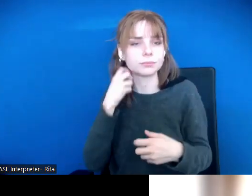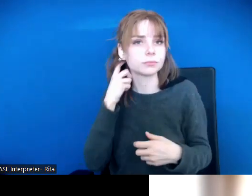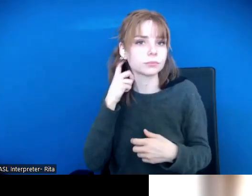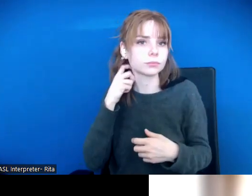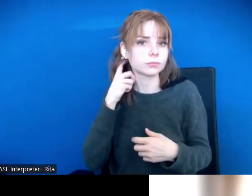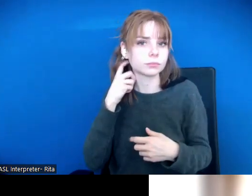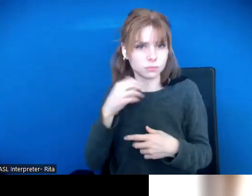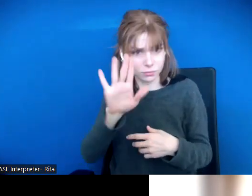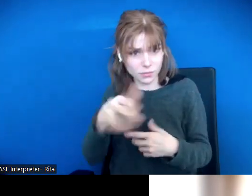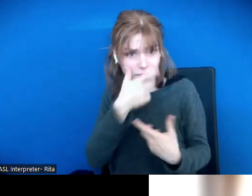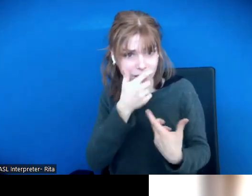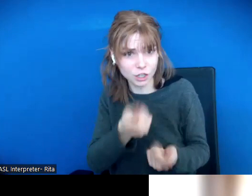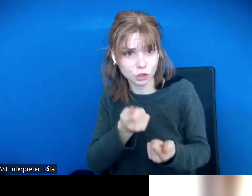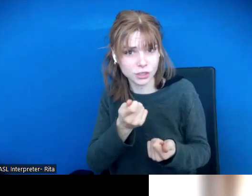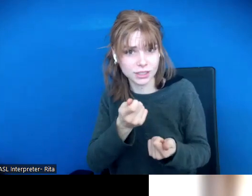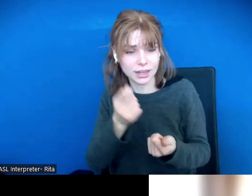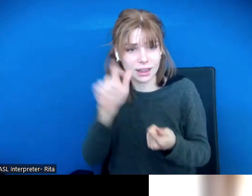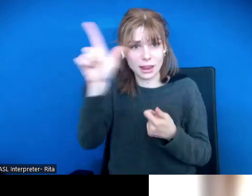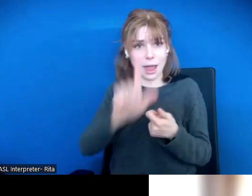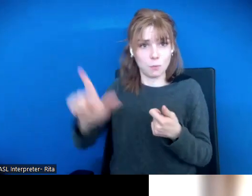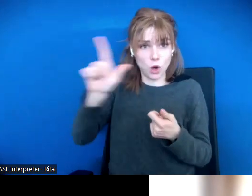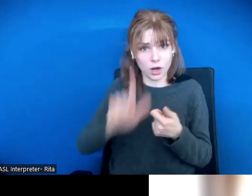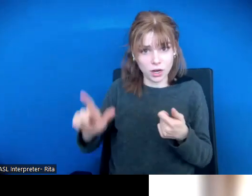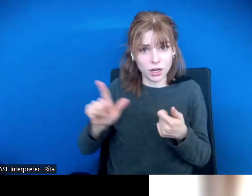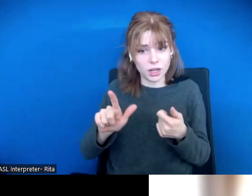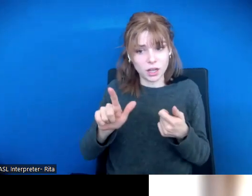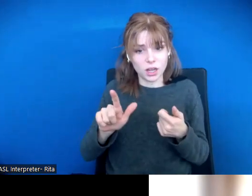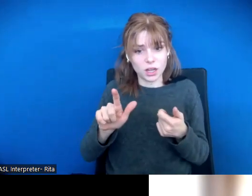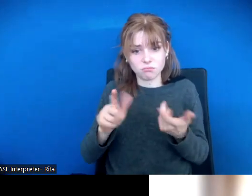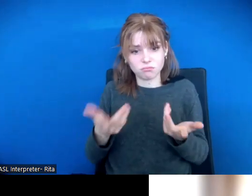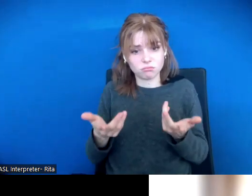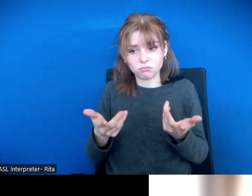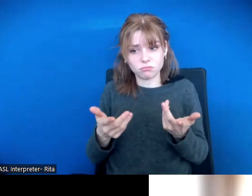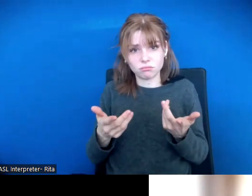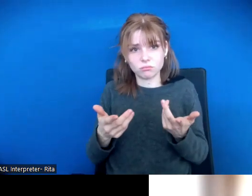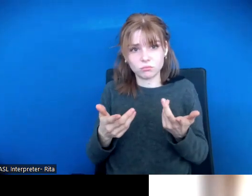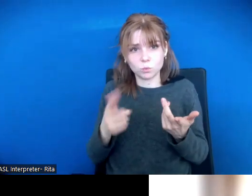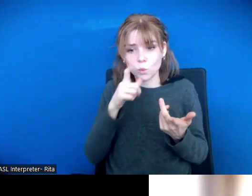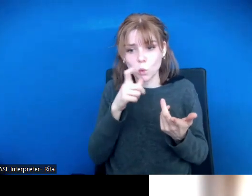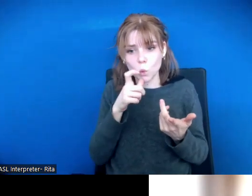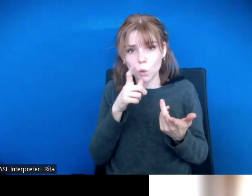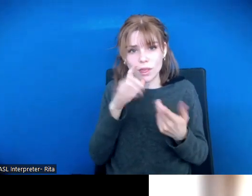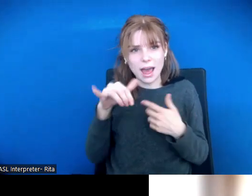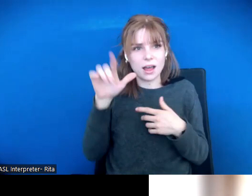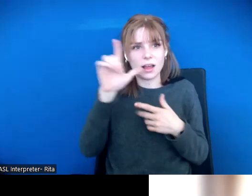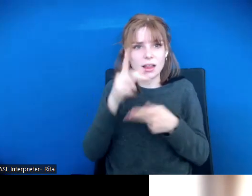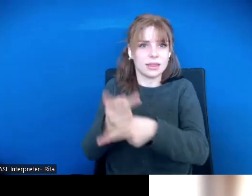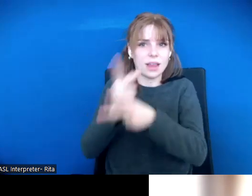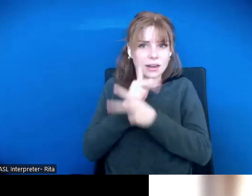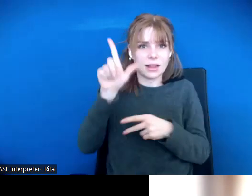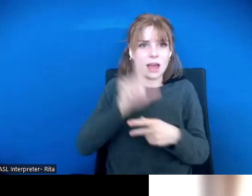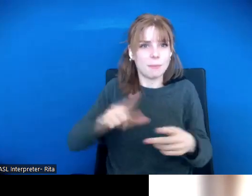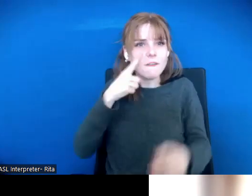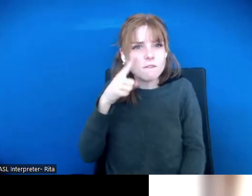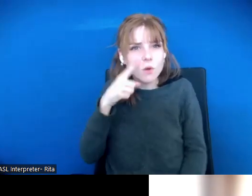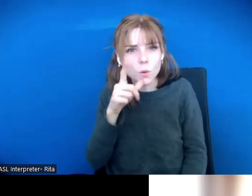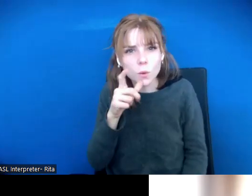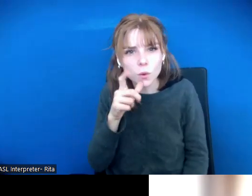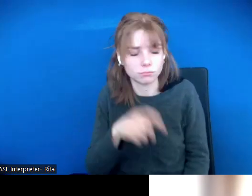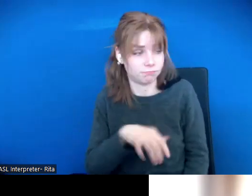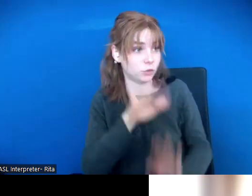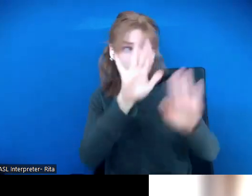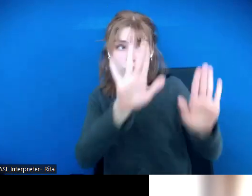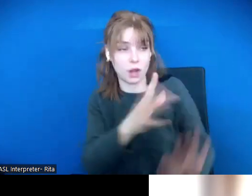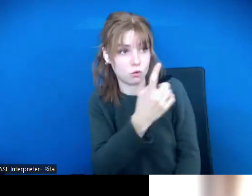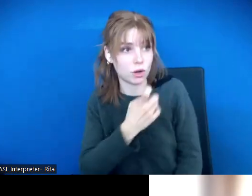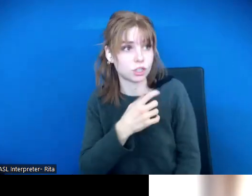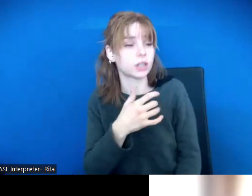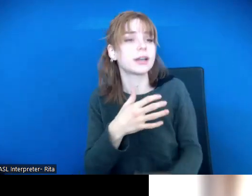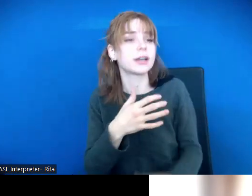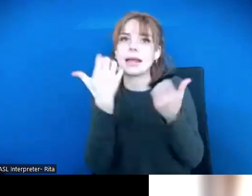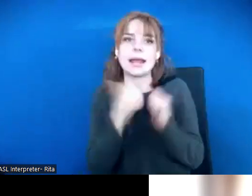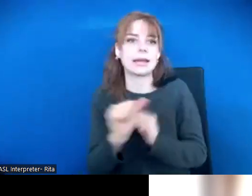I love that story. What a great way -- what a wonderful way